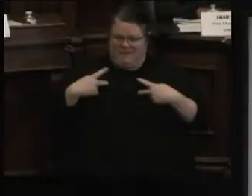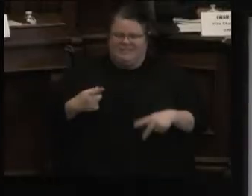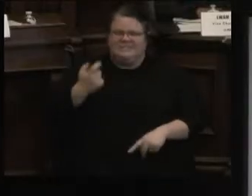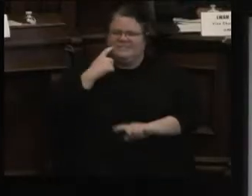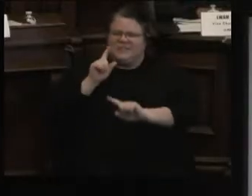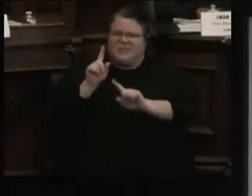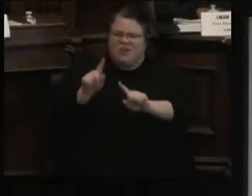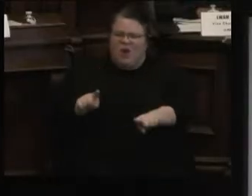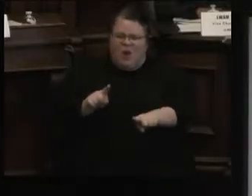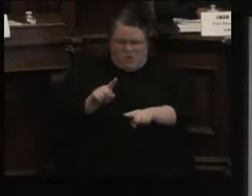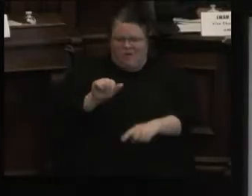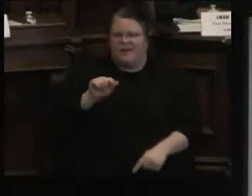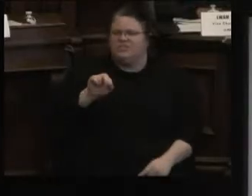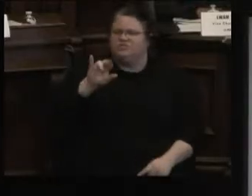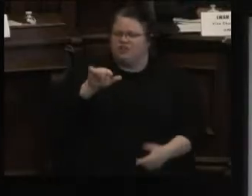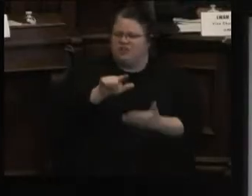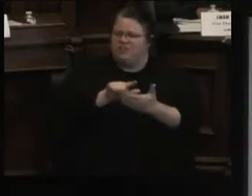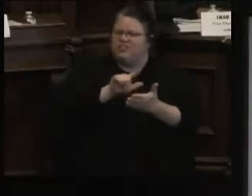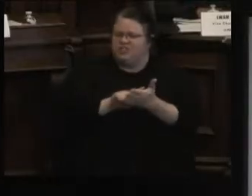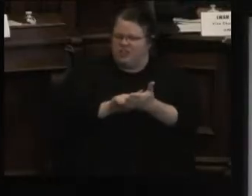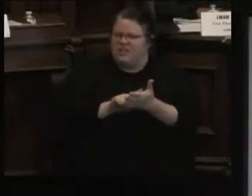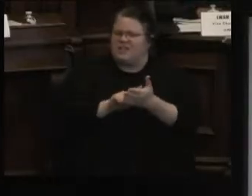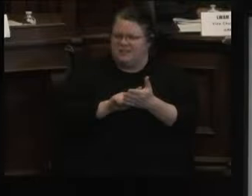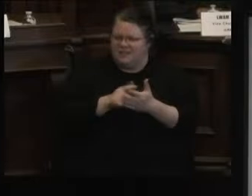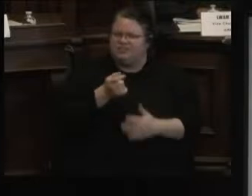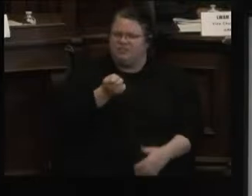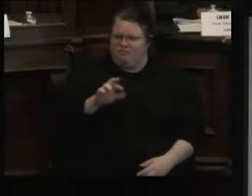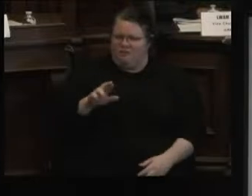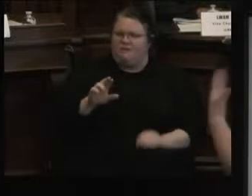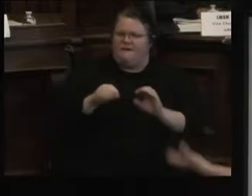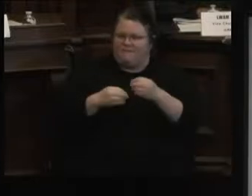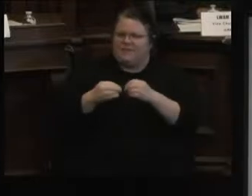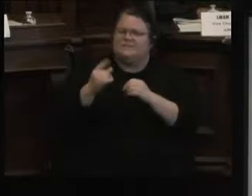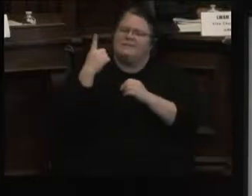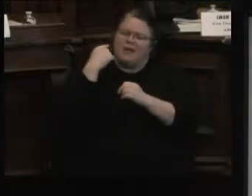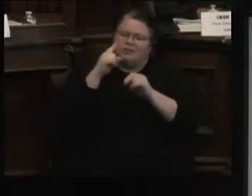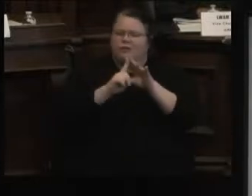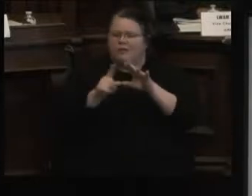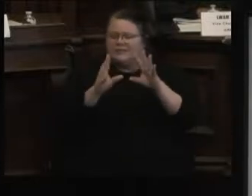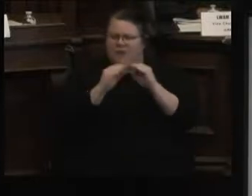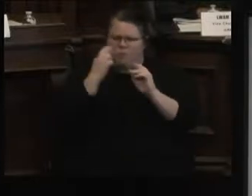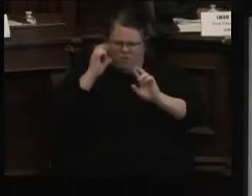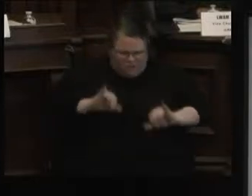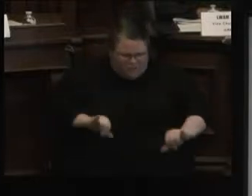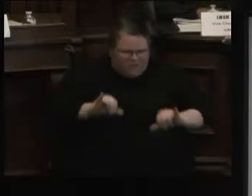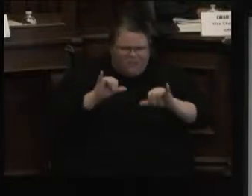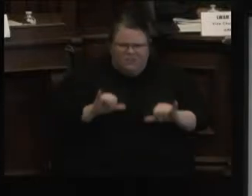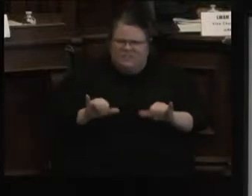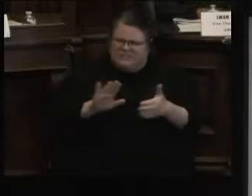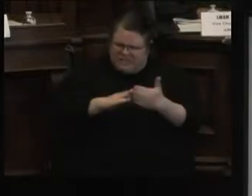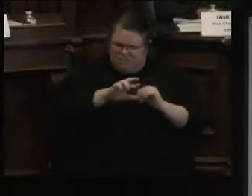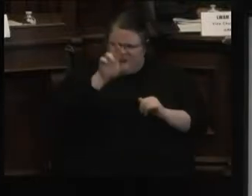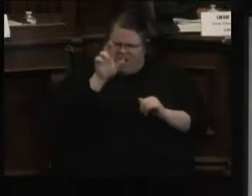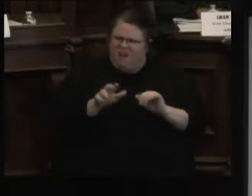anything else. As AG Derwin and I were at the Attorney